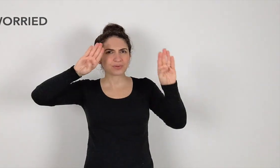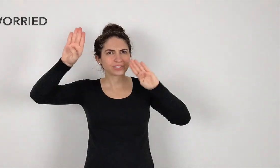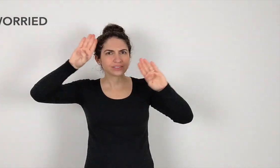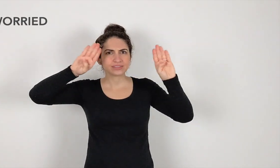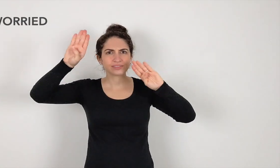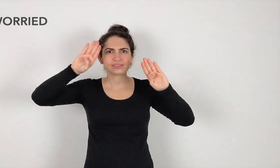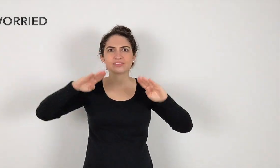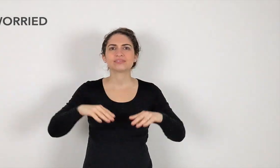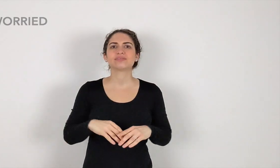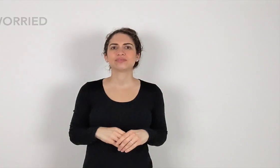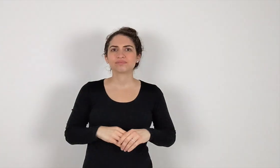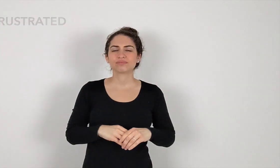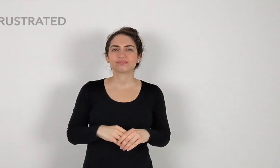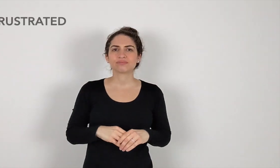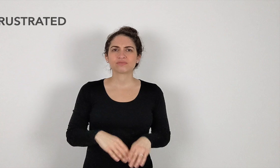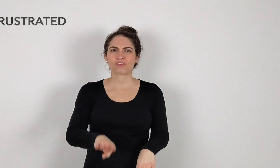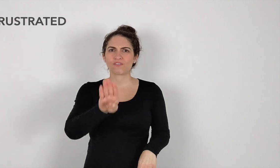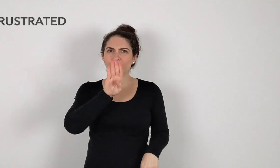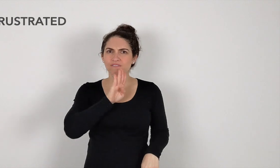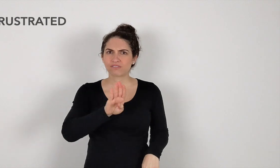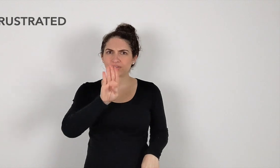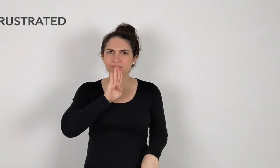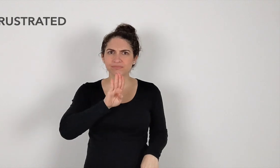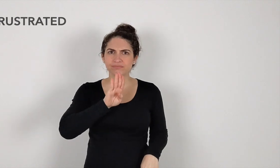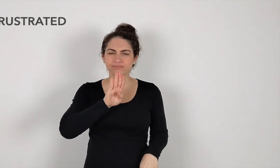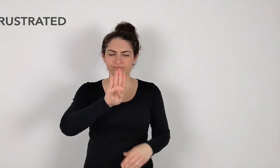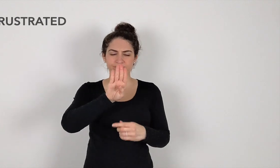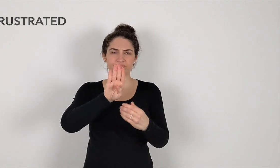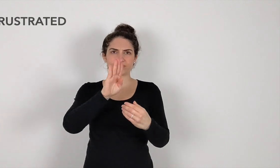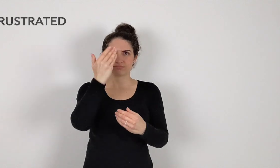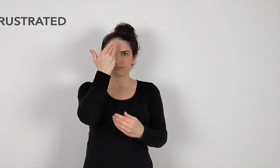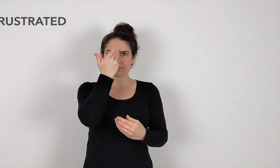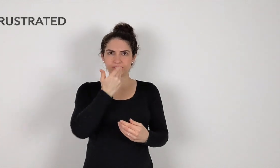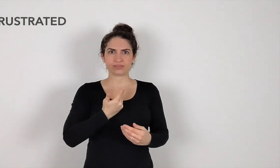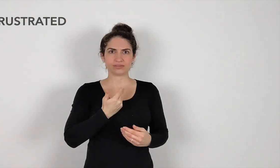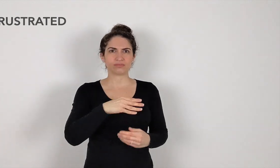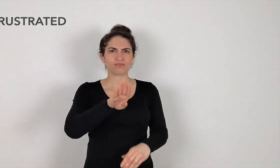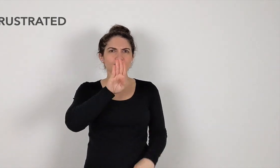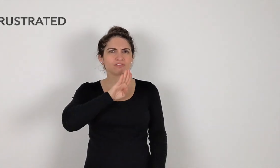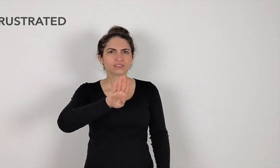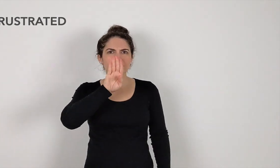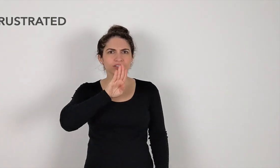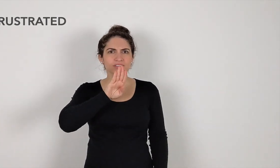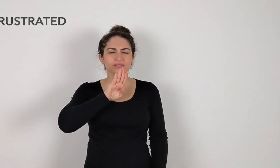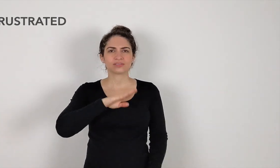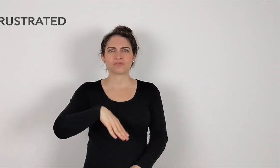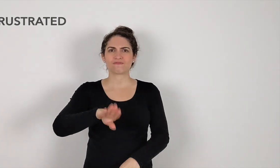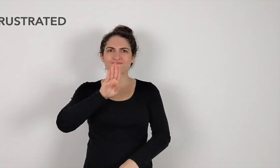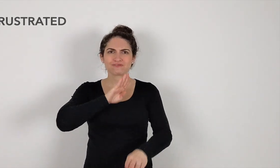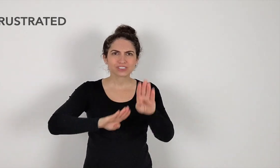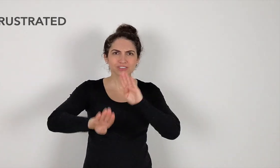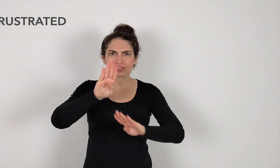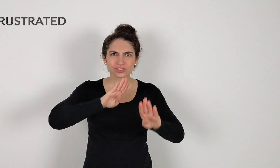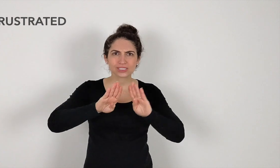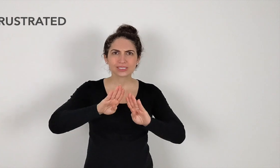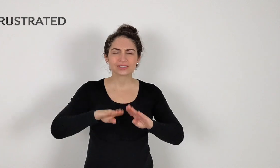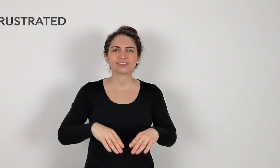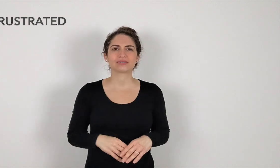WORRIED FRUSTRATED It's more centered on the face. FRUSTRATED.